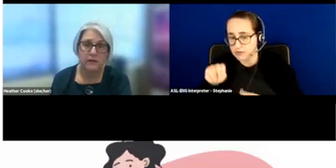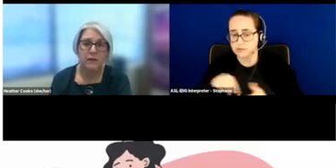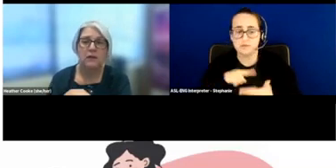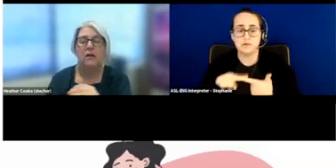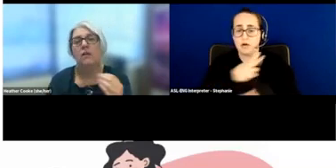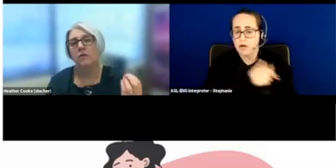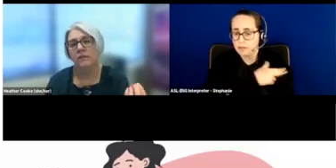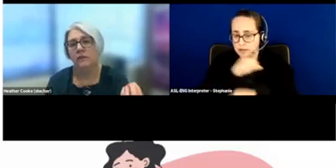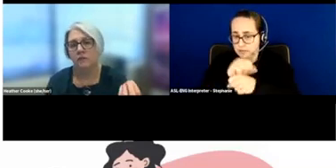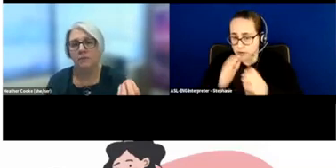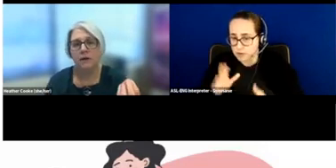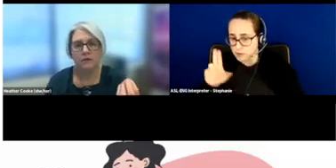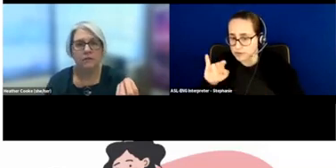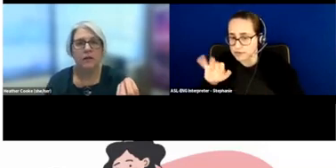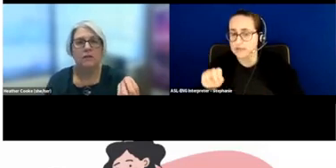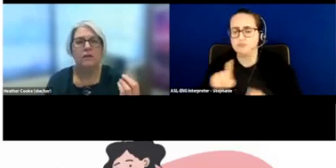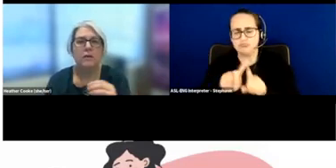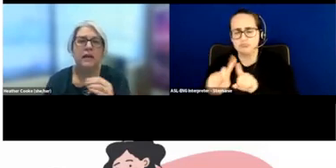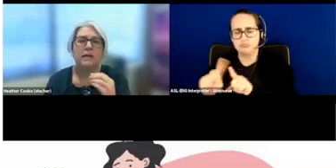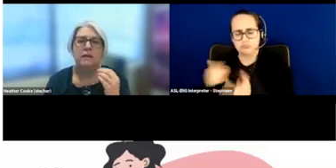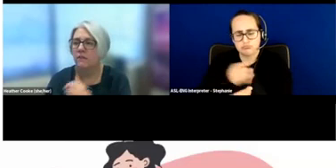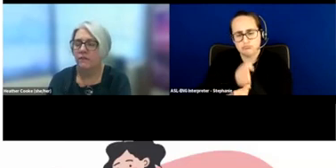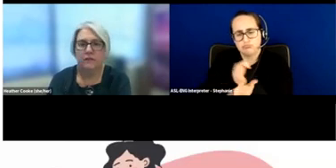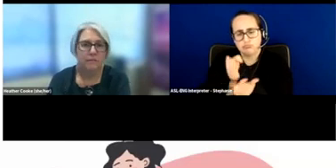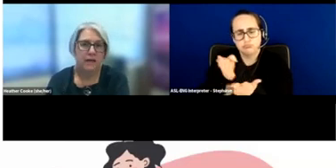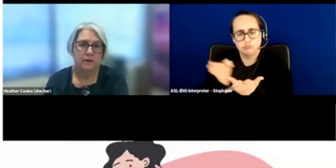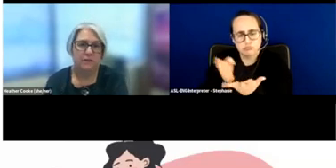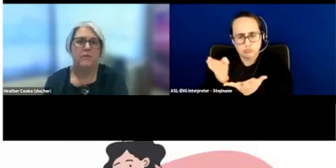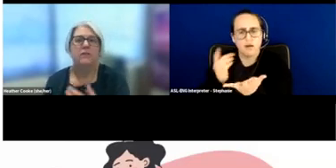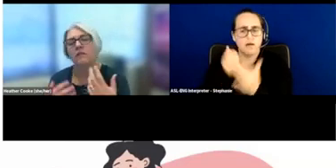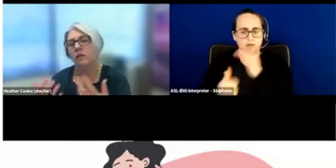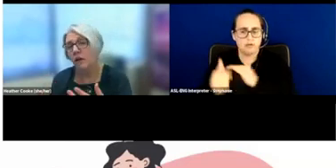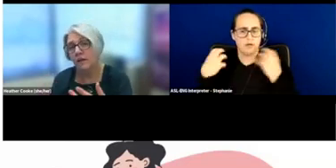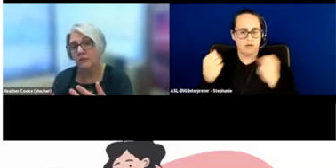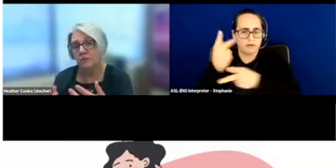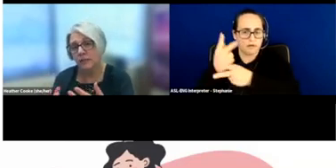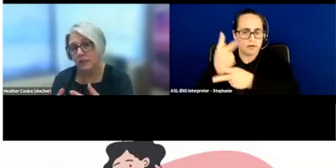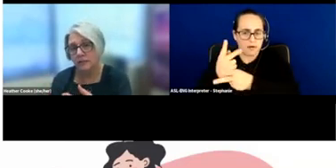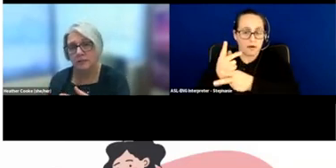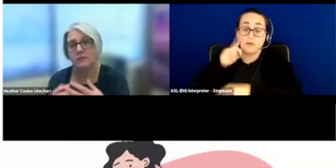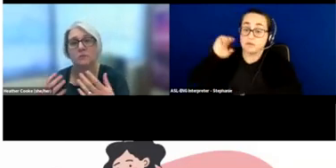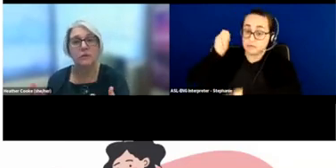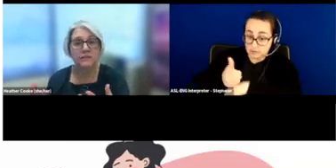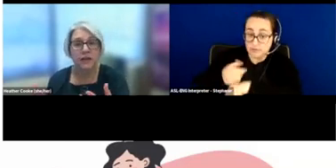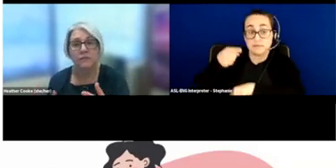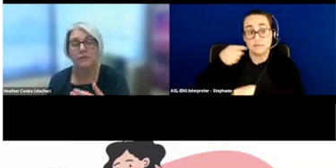Employees Union along with industry partners to create civility matters. So this is an online toolkit to support staff